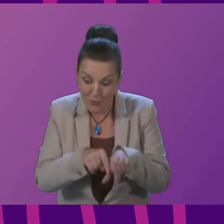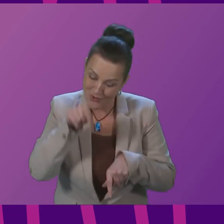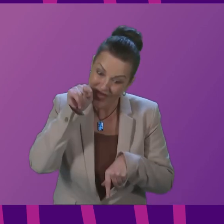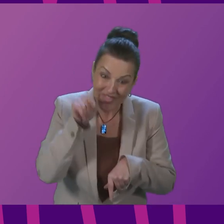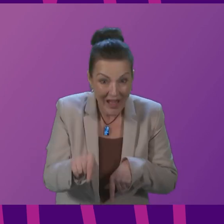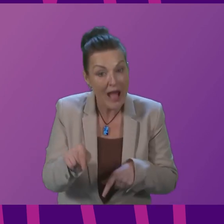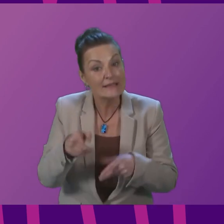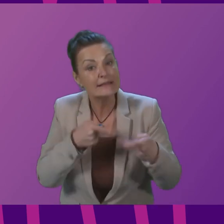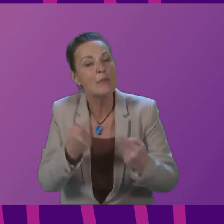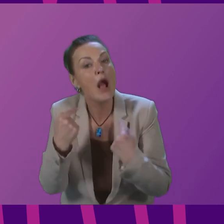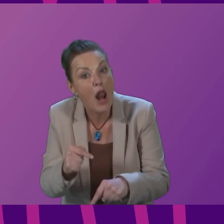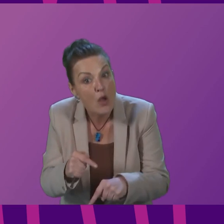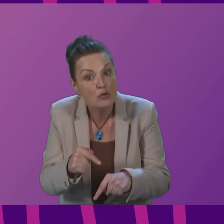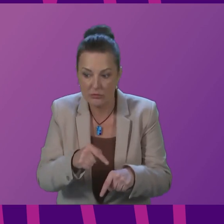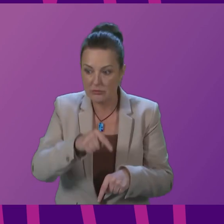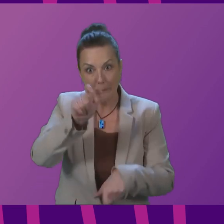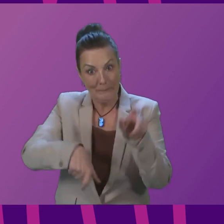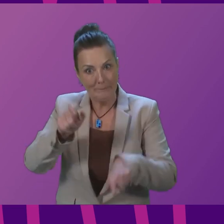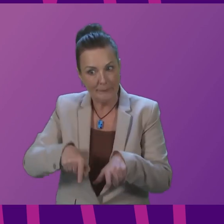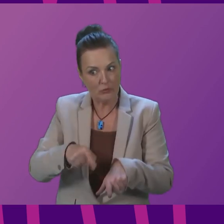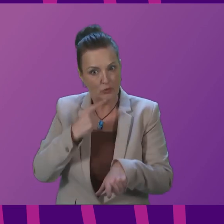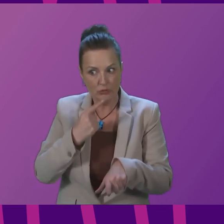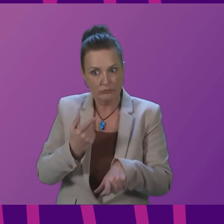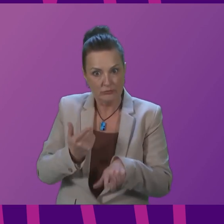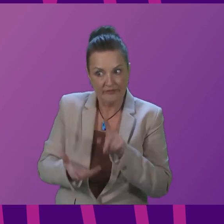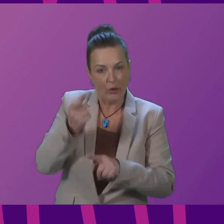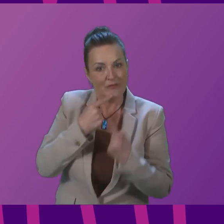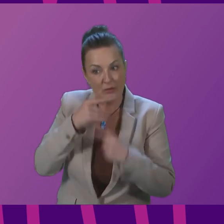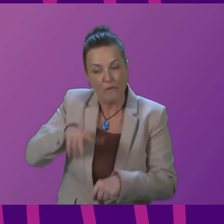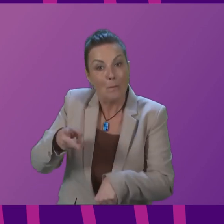That information can be given even if it has not been asked for.